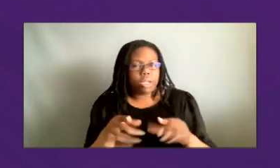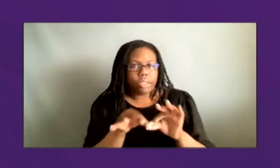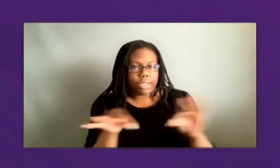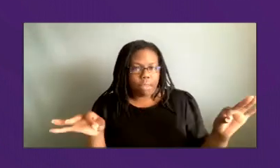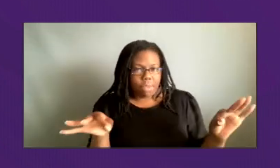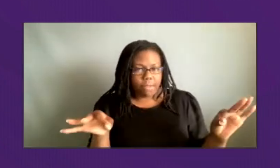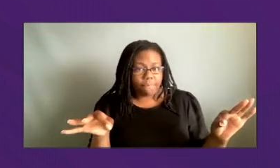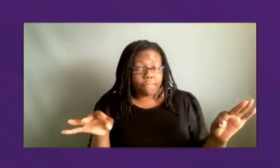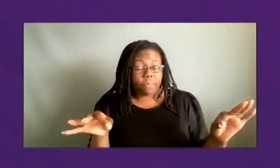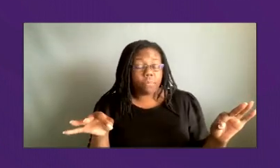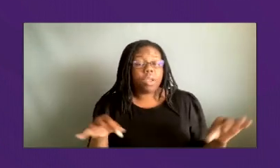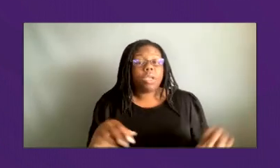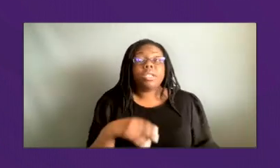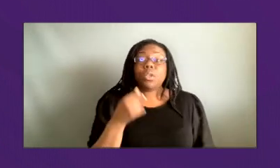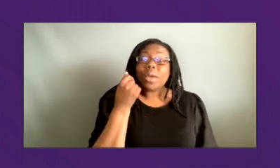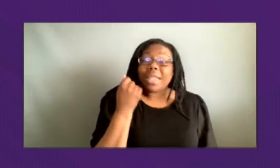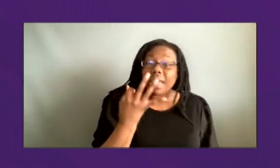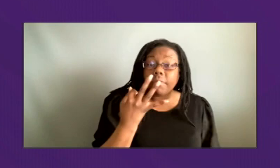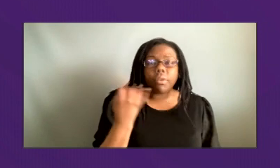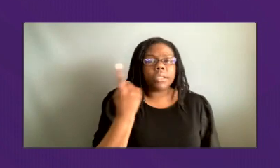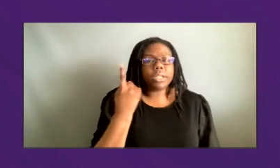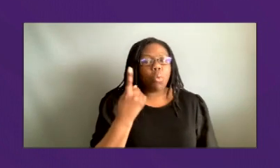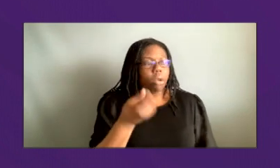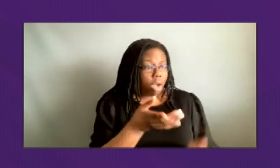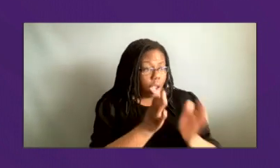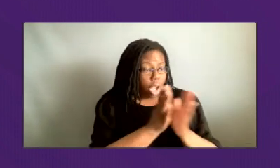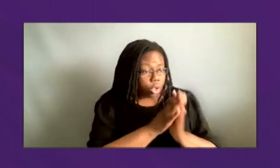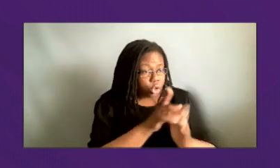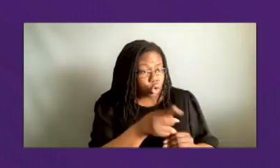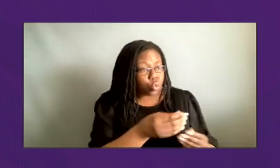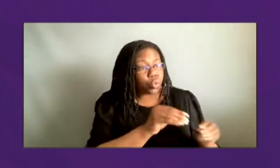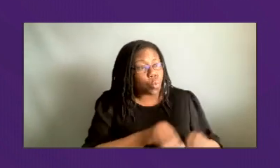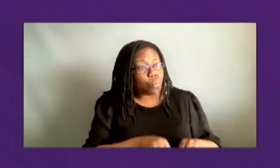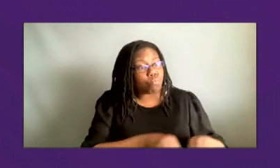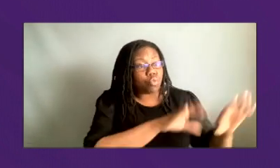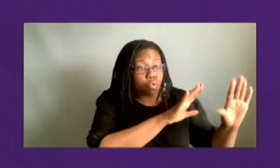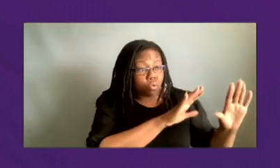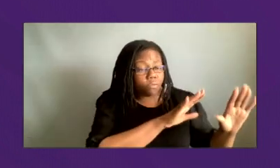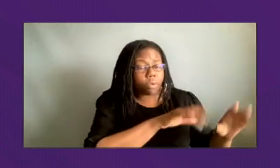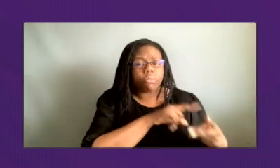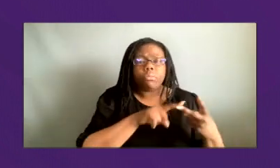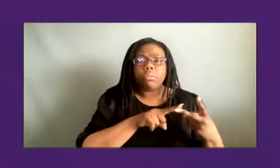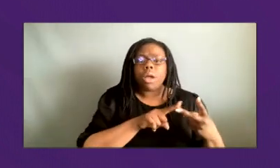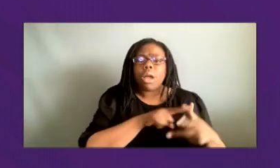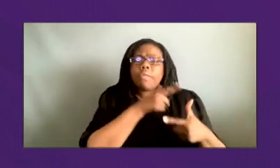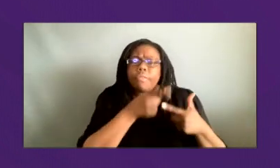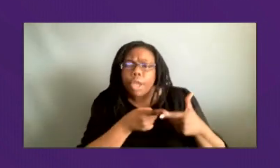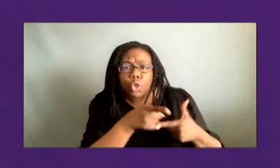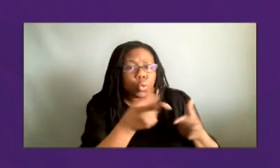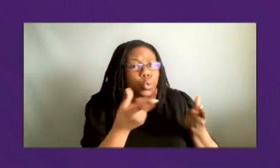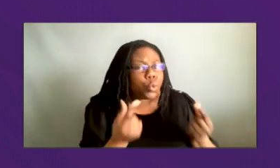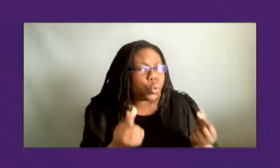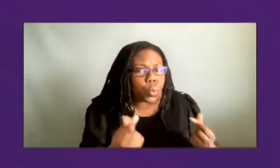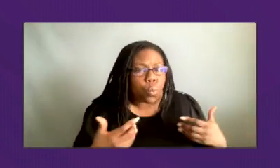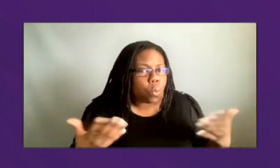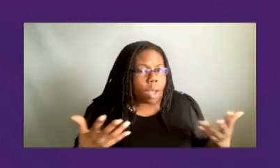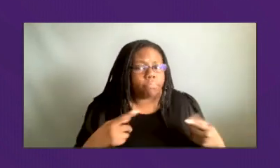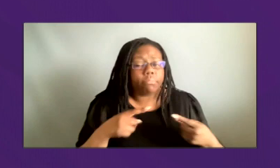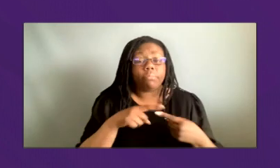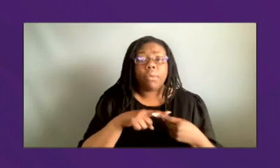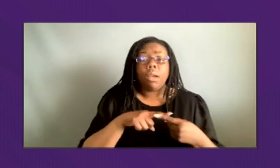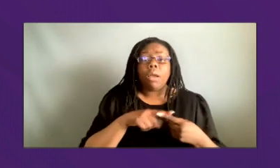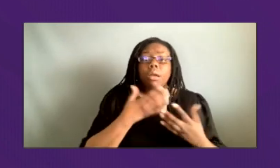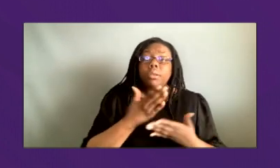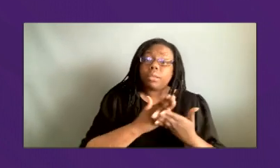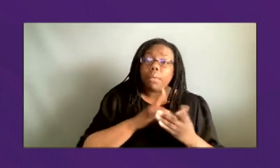you do? The main choices provided are one, take the money and move. Two, resist using the courts